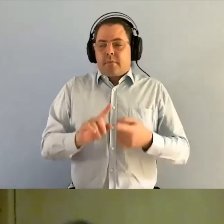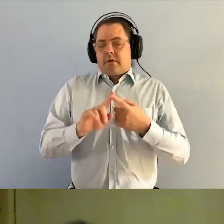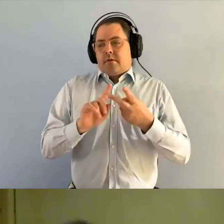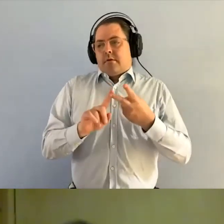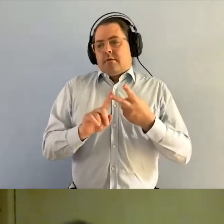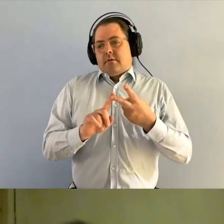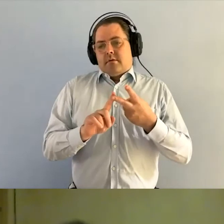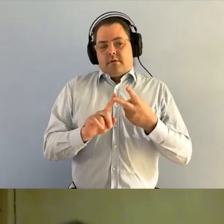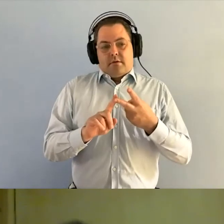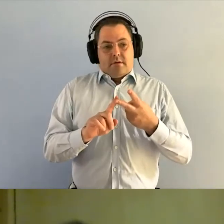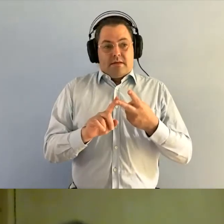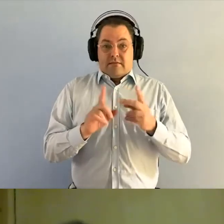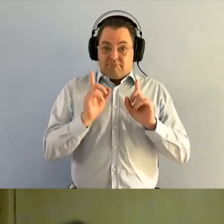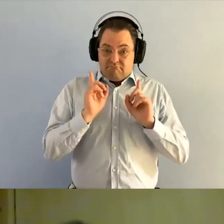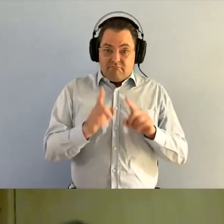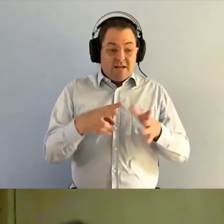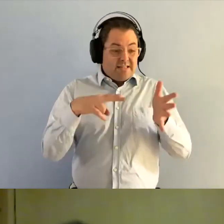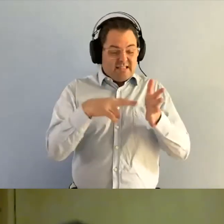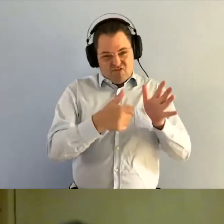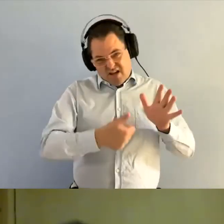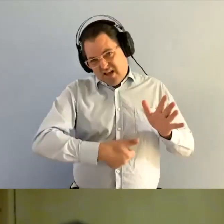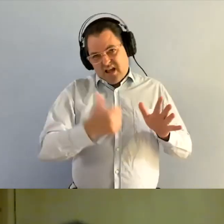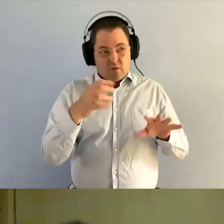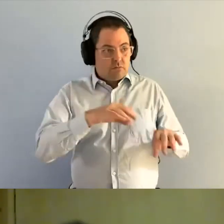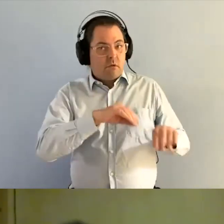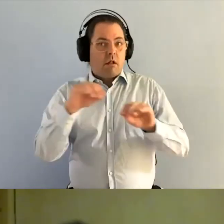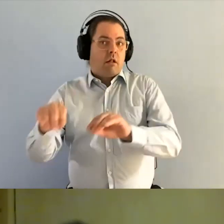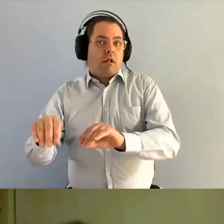of lack of food items